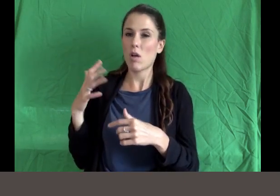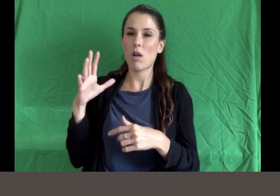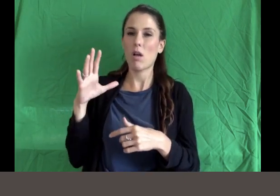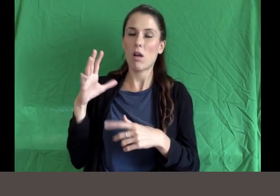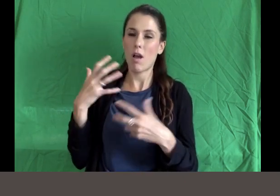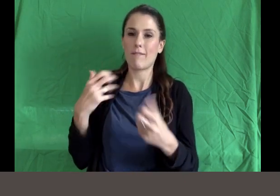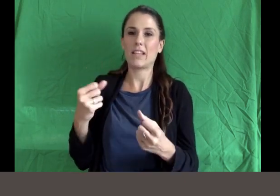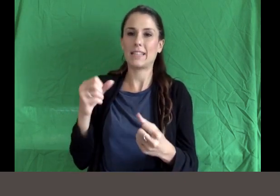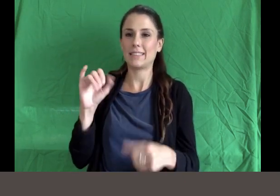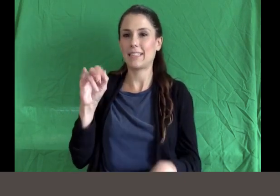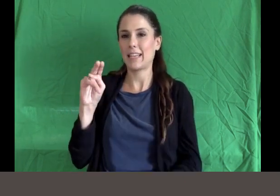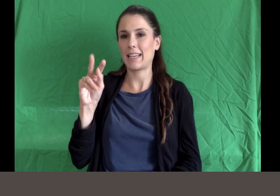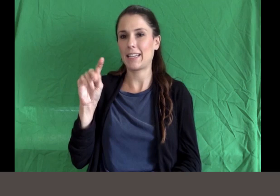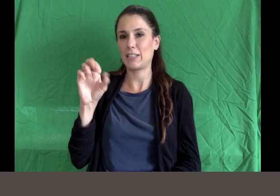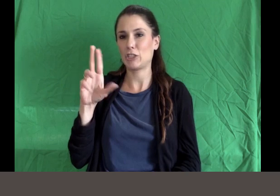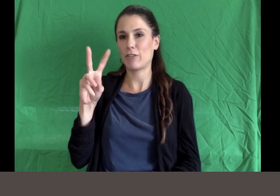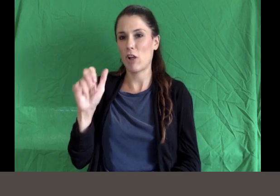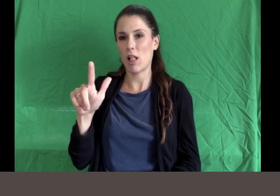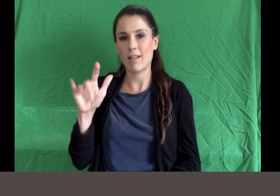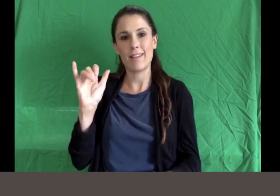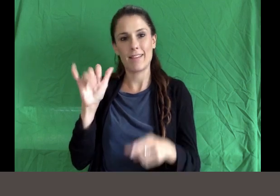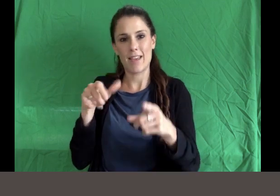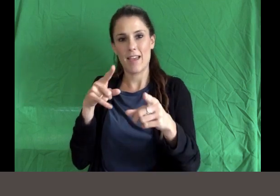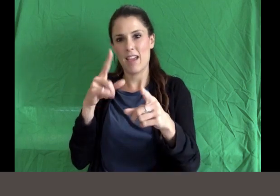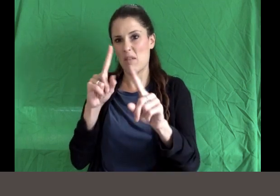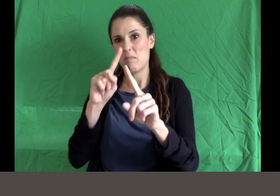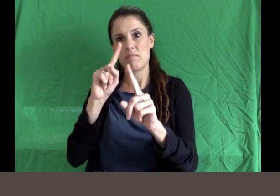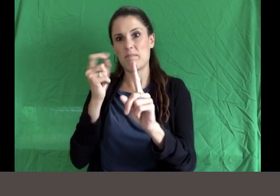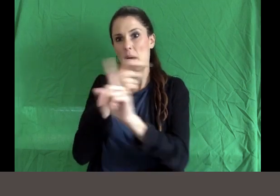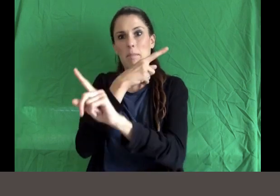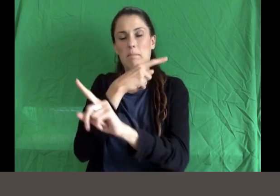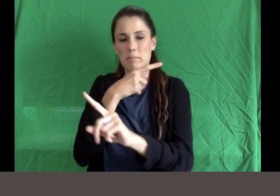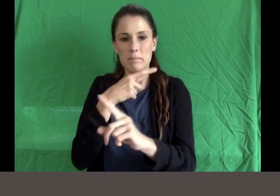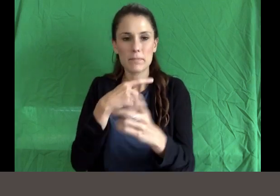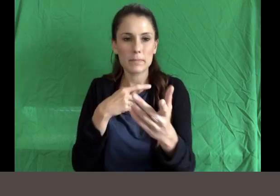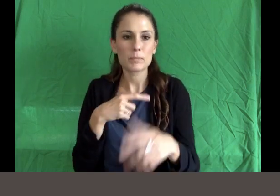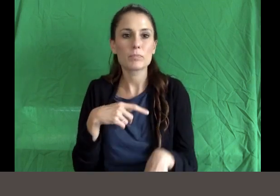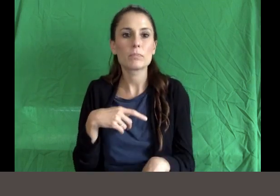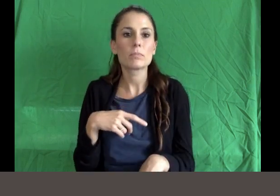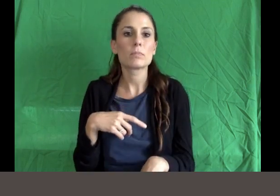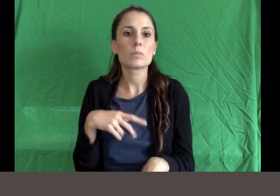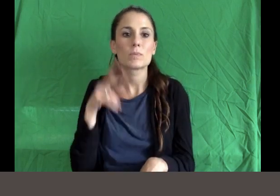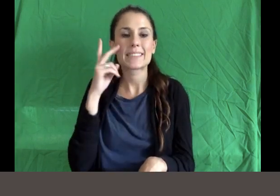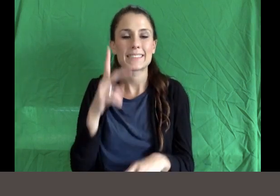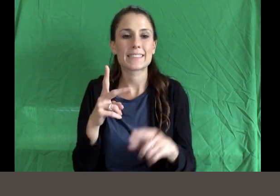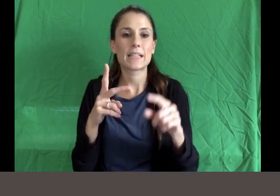75th percentile on the top now taking some of Tufte's visual design practices of minimalism